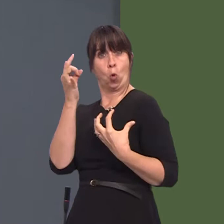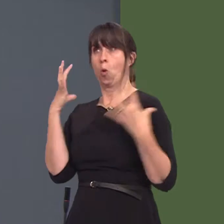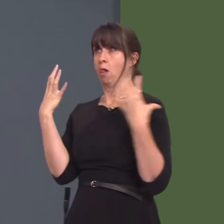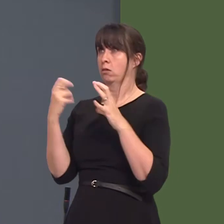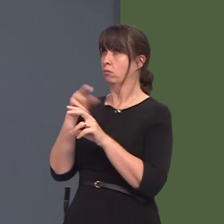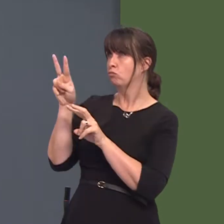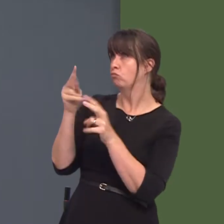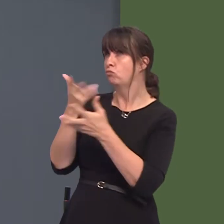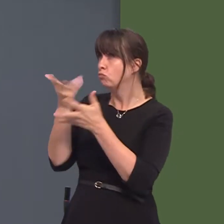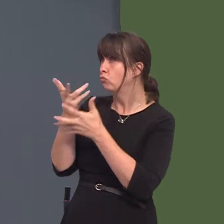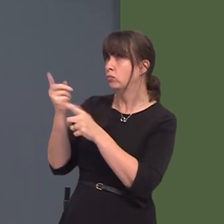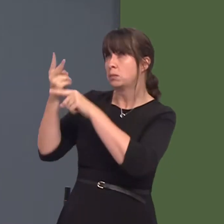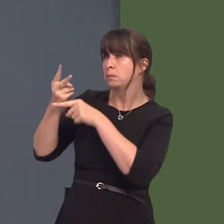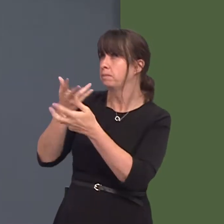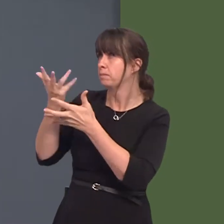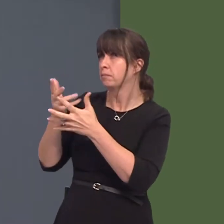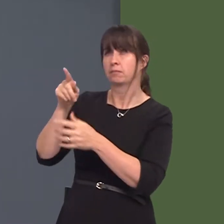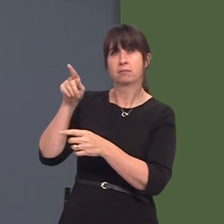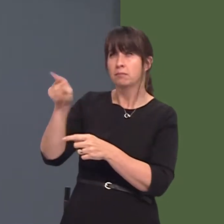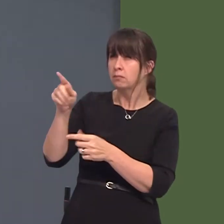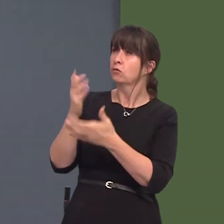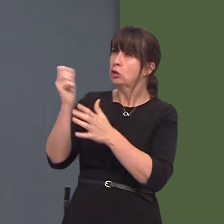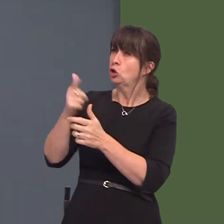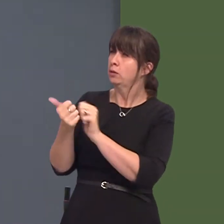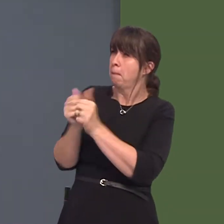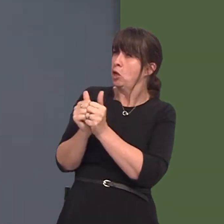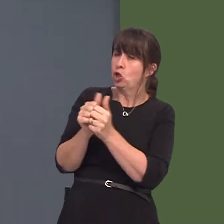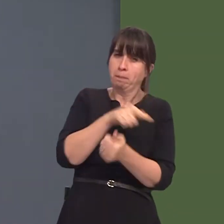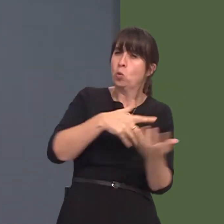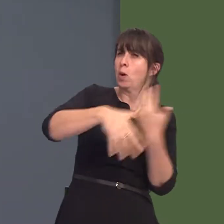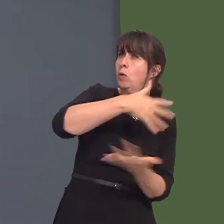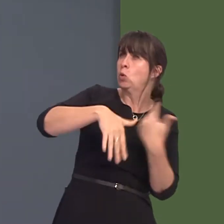Iím interested in how major institutions can and should work in partnership with communities